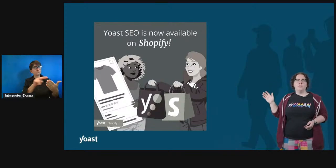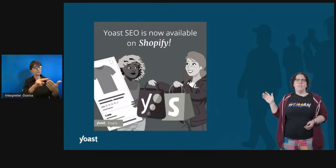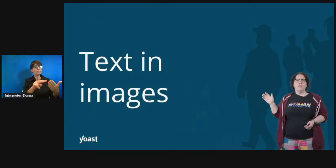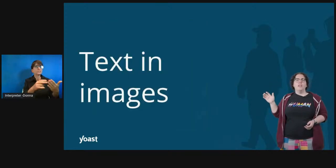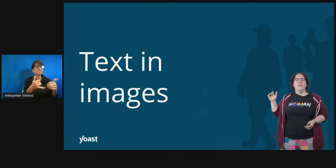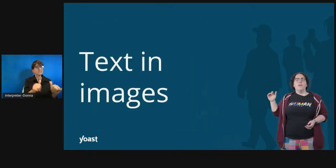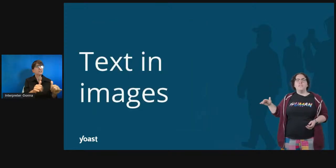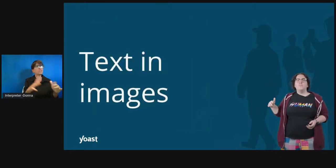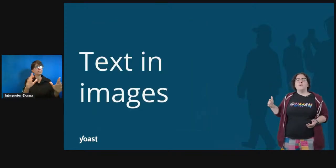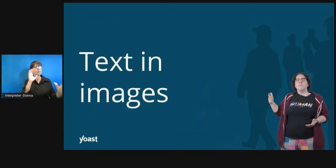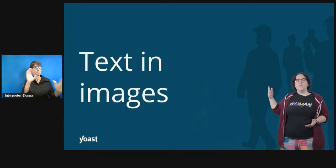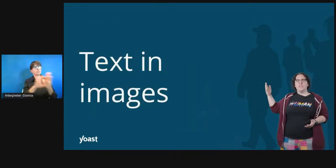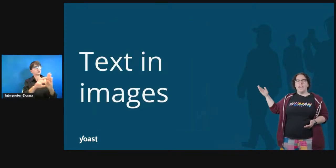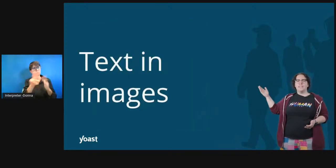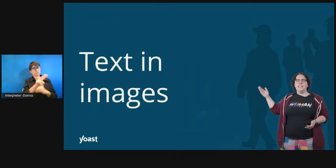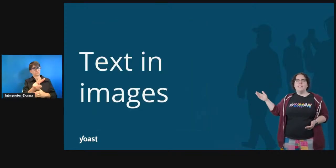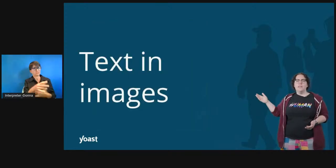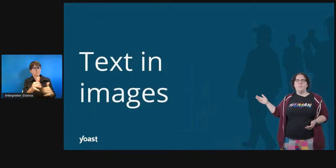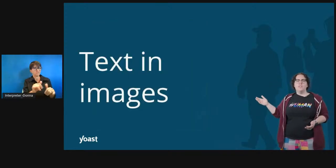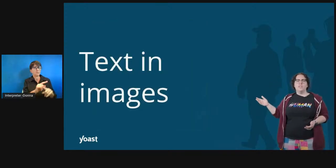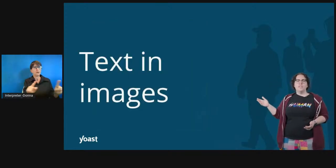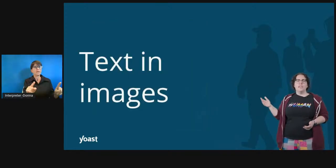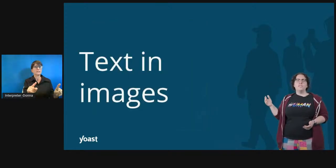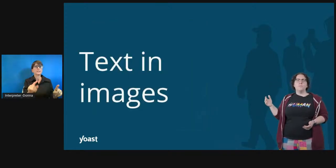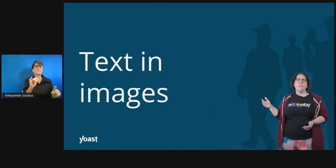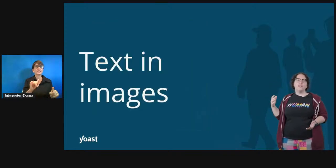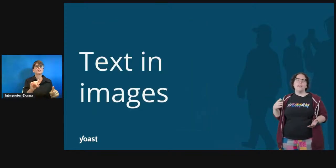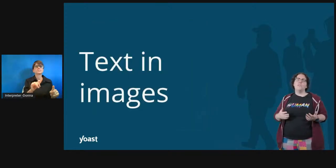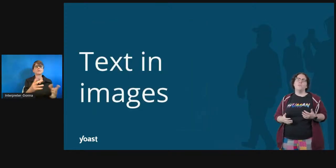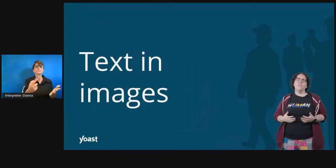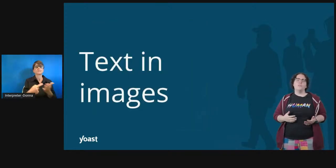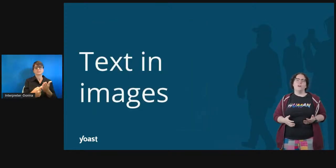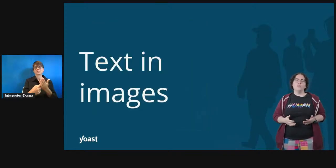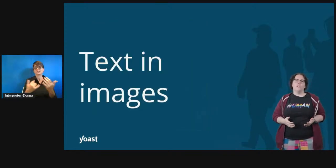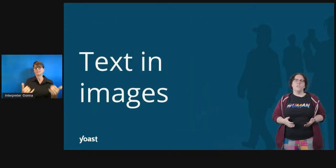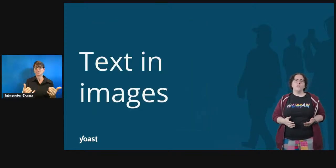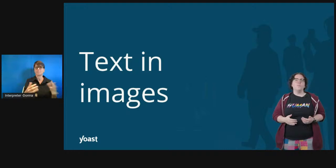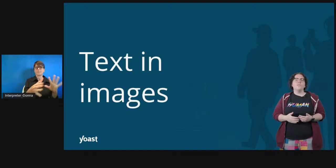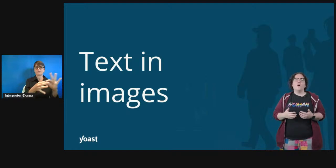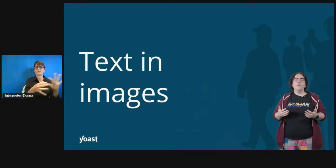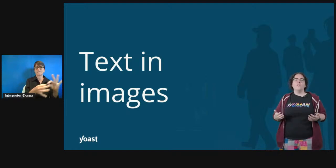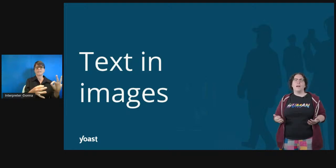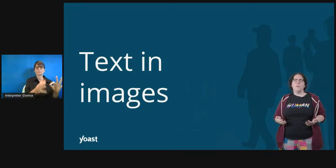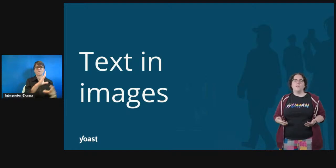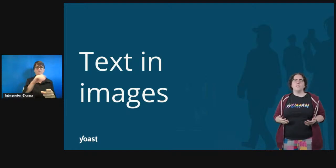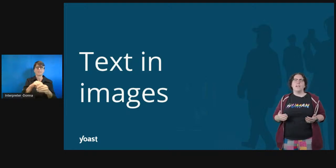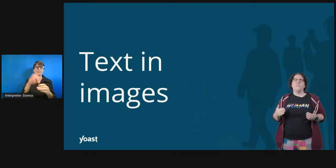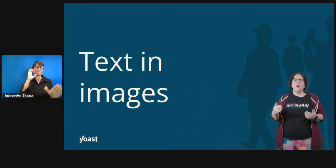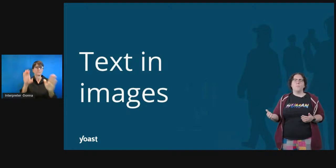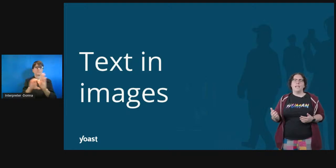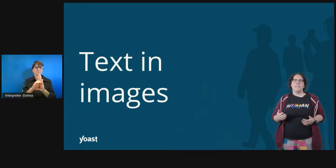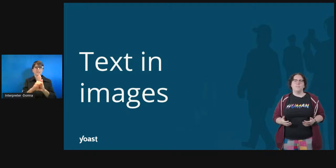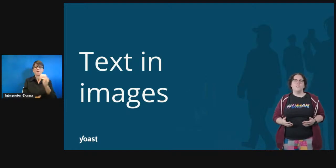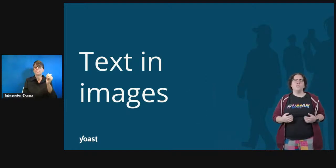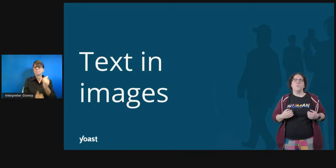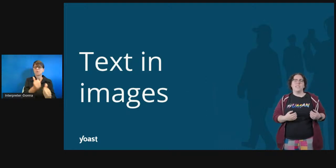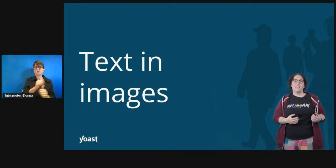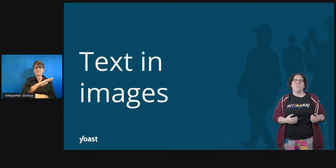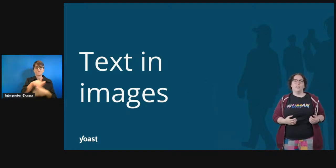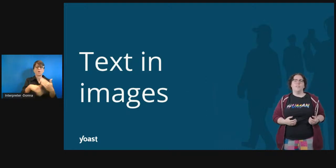The message may still make sense but the contrast is not great. The key information is still readable though and the text is still readable .